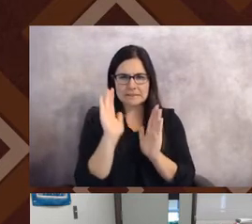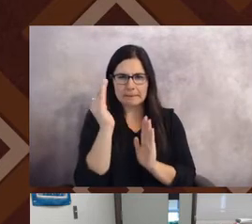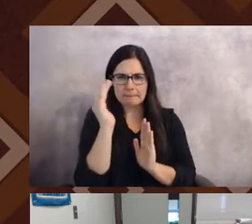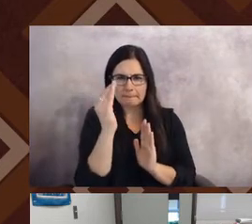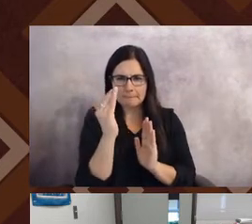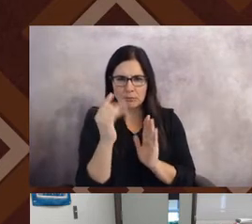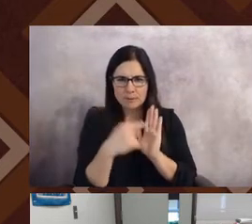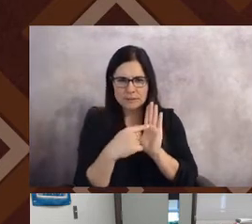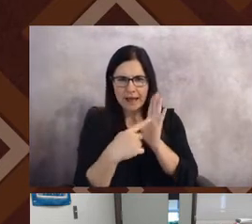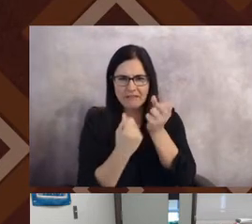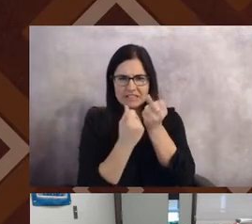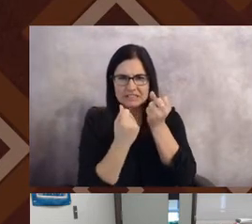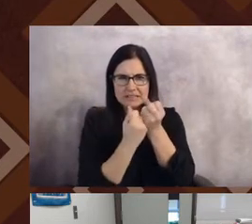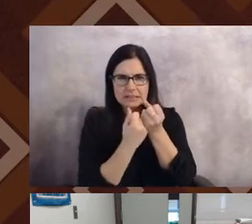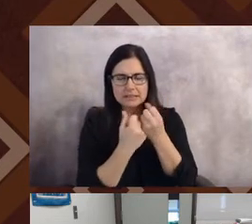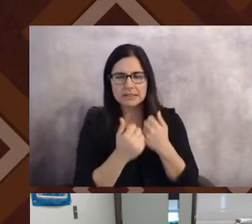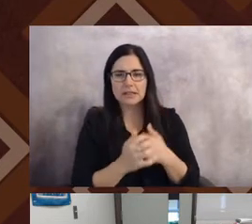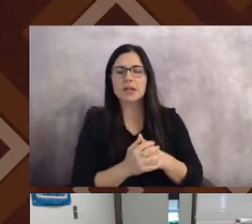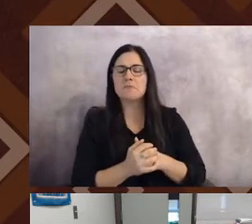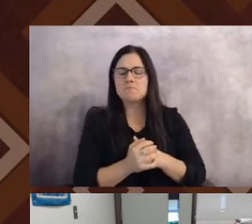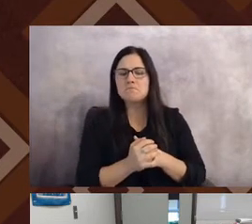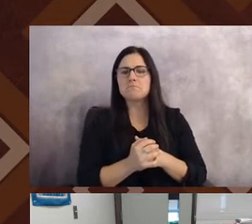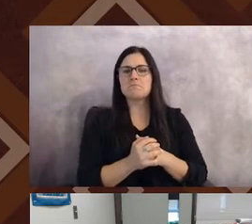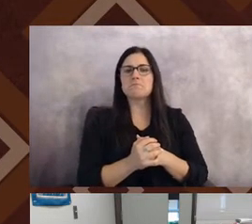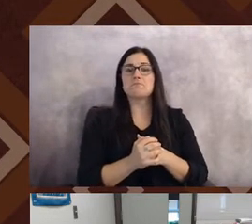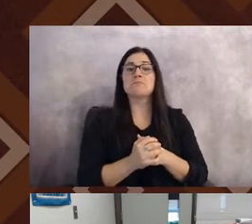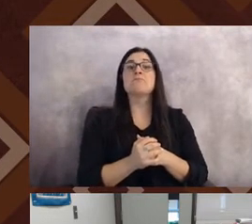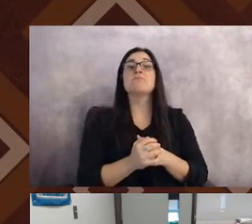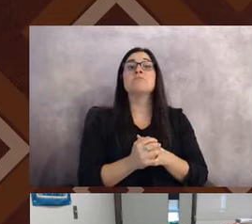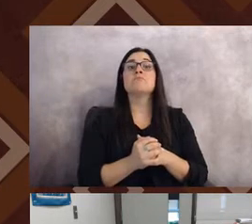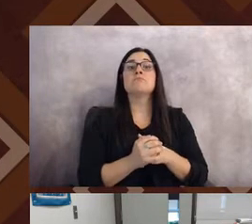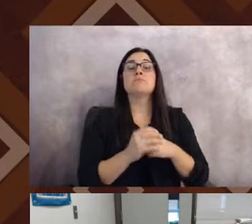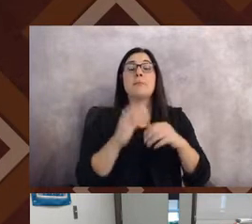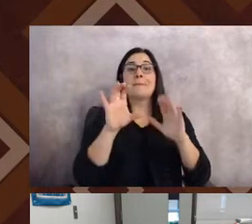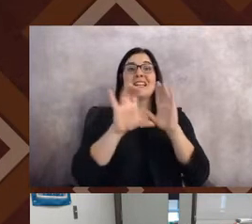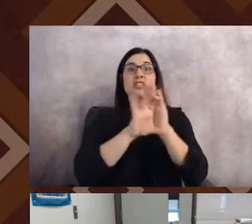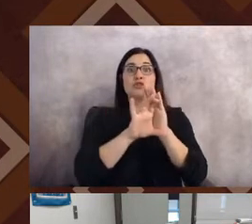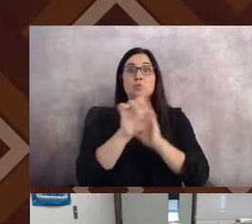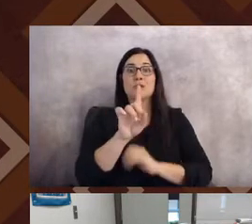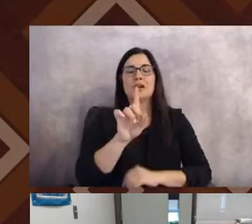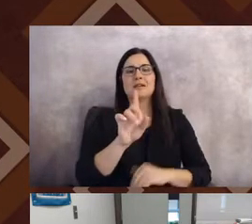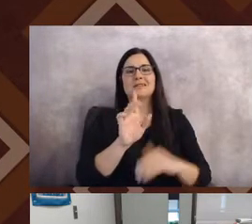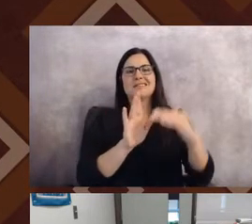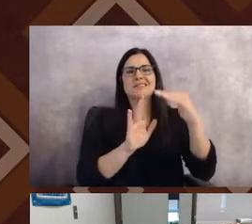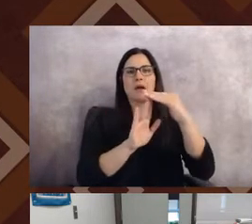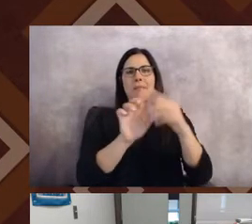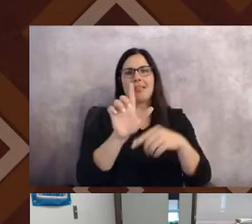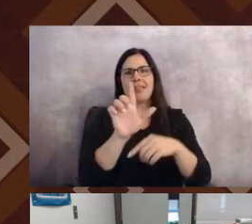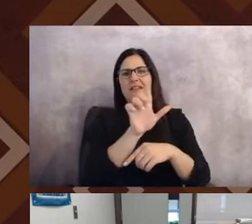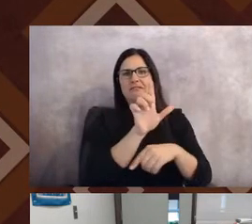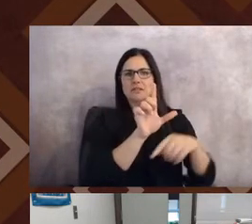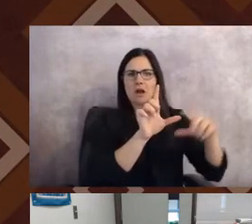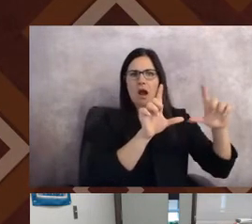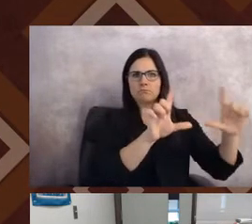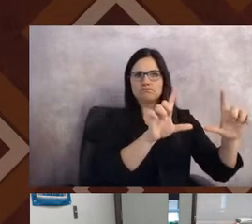Know, when I when I look at that topless picture, it's you know, it's it's on one hand rates.